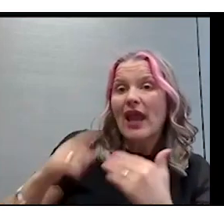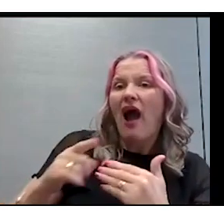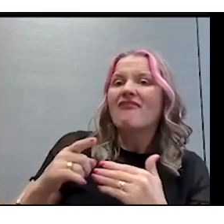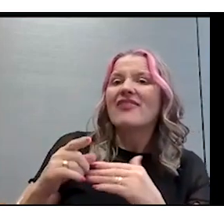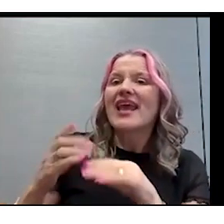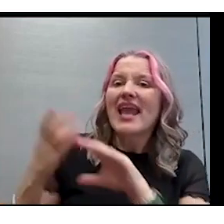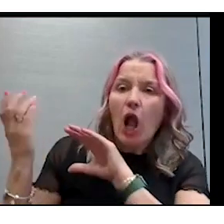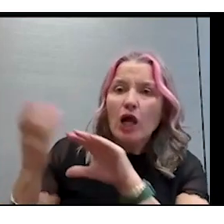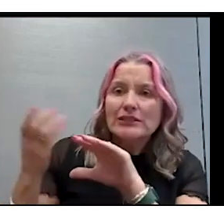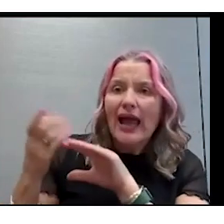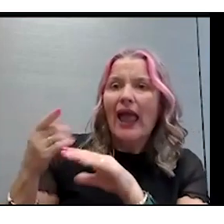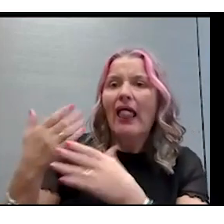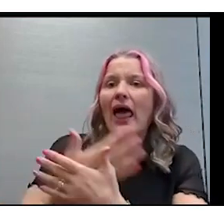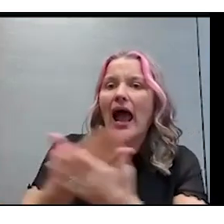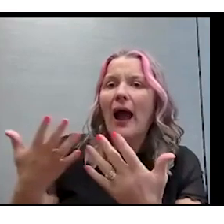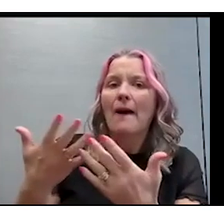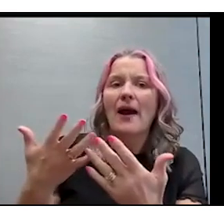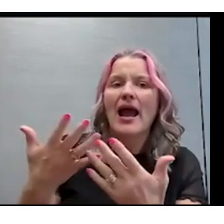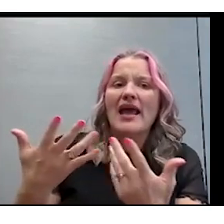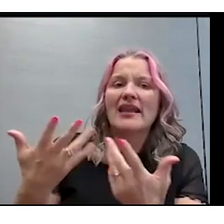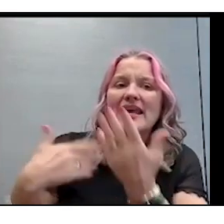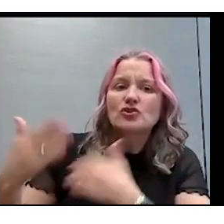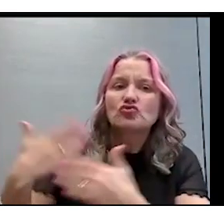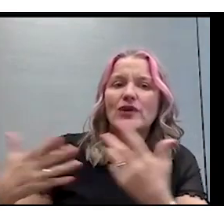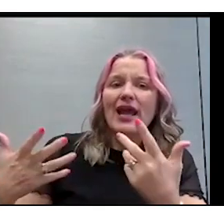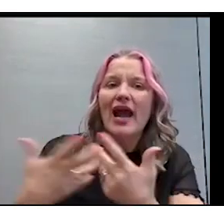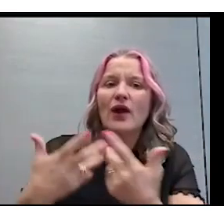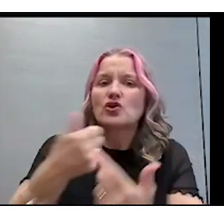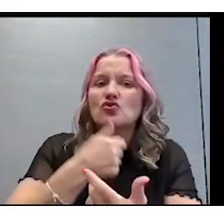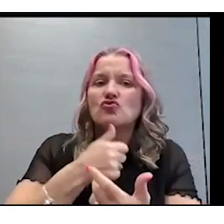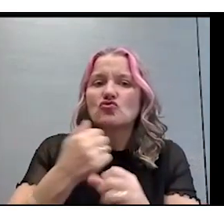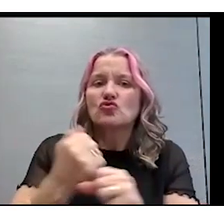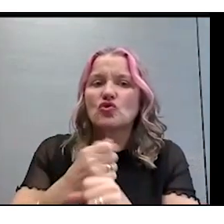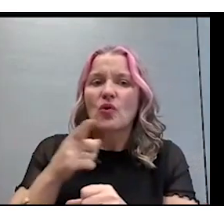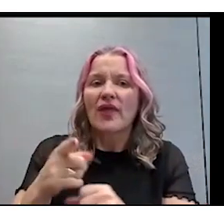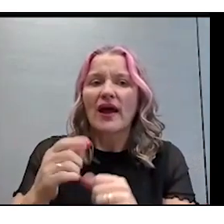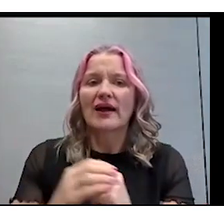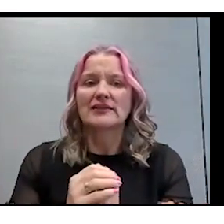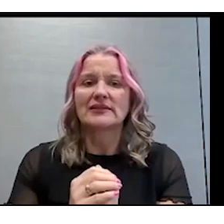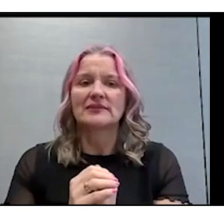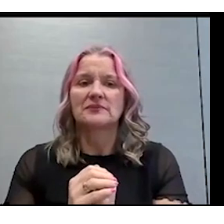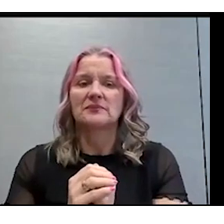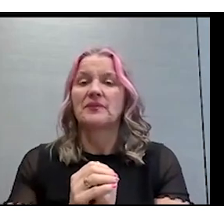and tell me how in history they used to do it. And that allows the system to actually provide